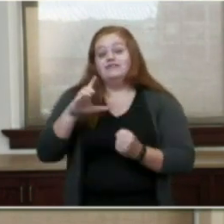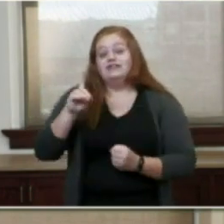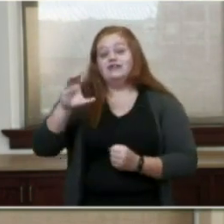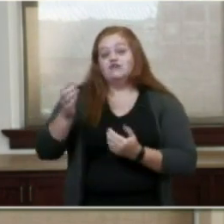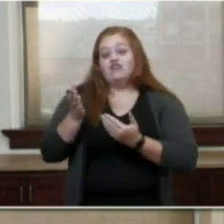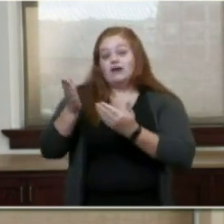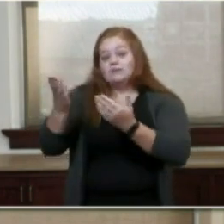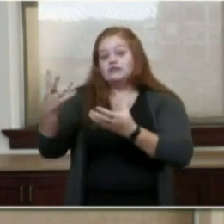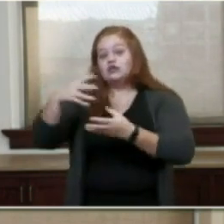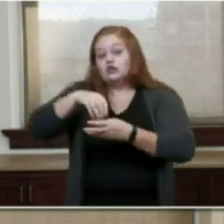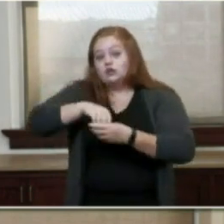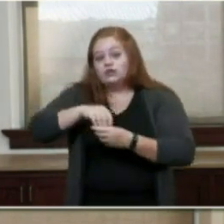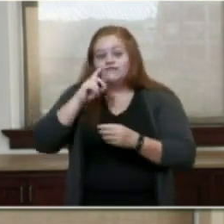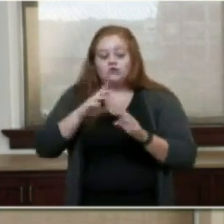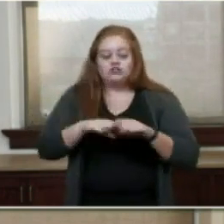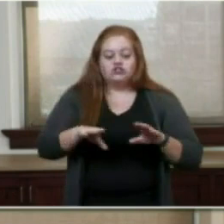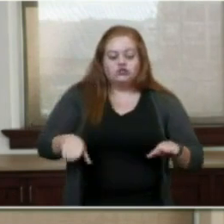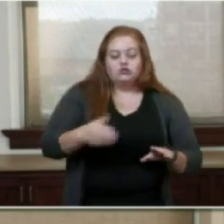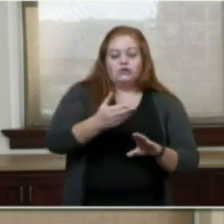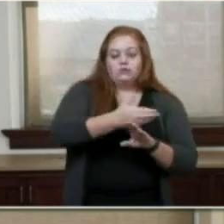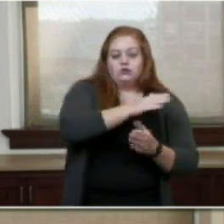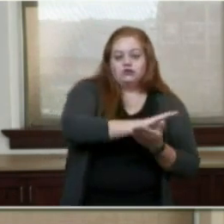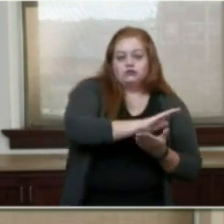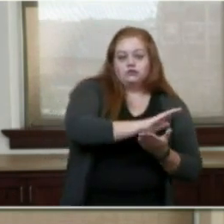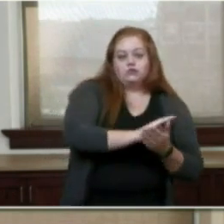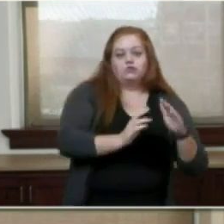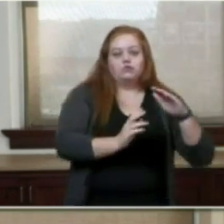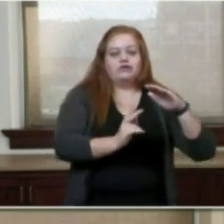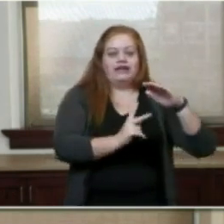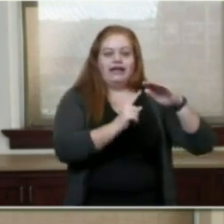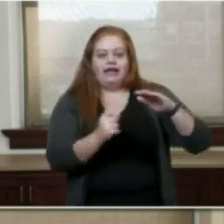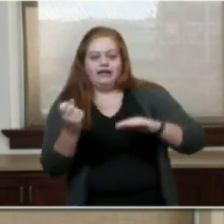including those for Children in preschool and K. To 12 schools as a